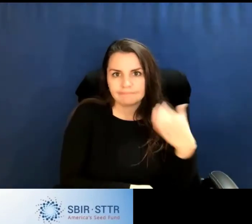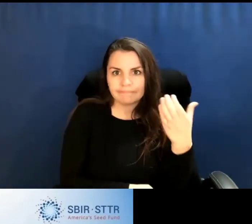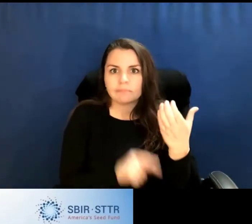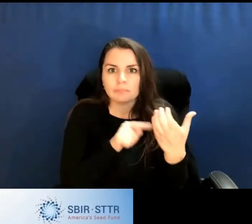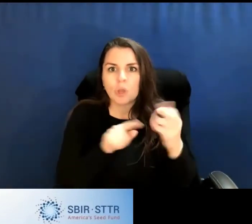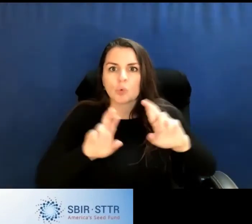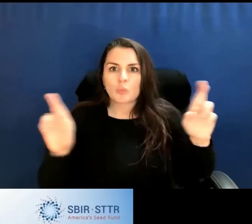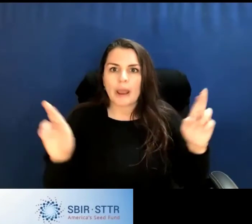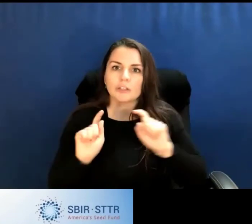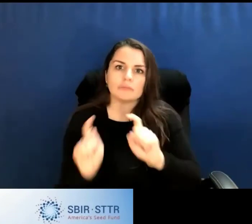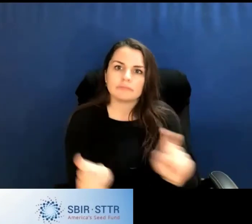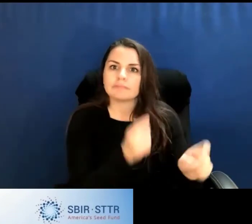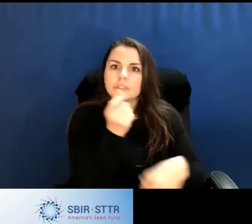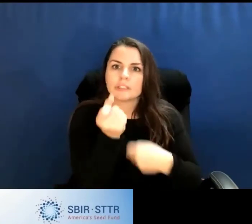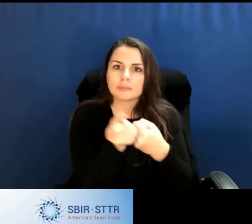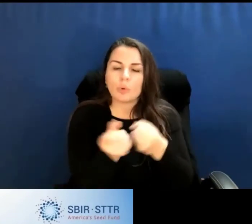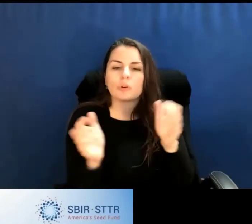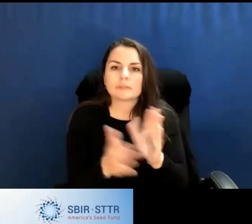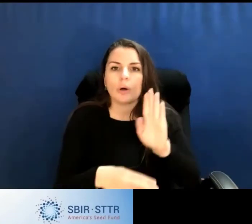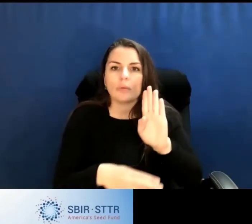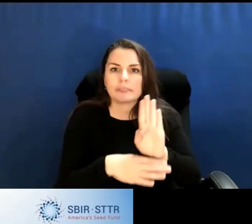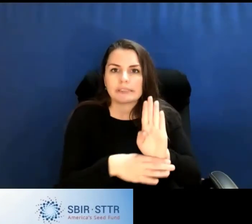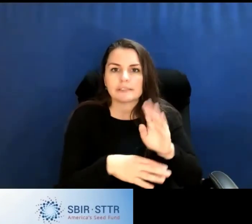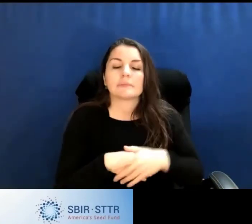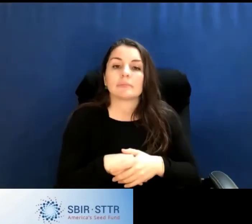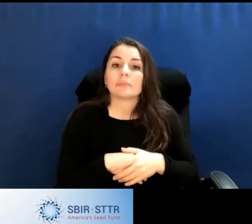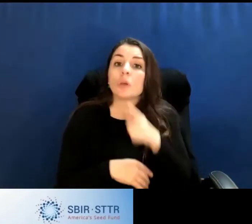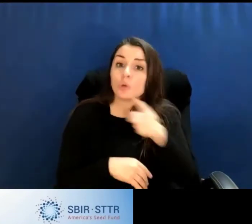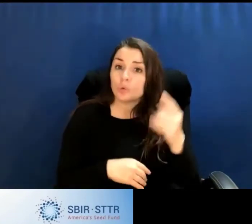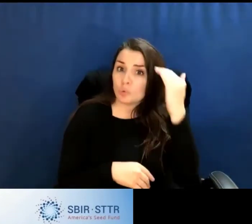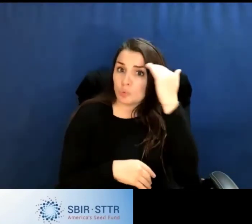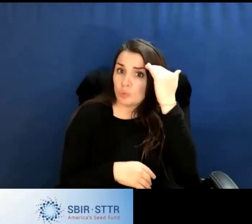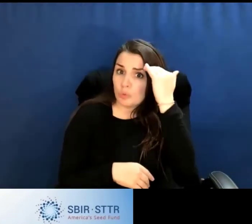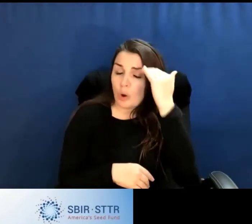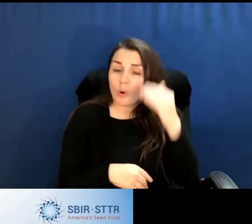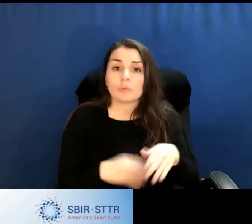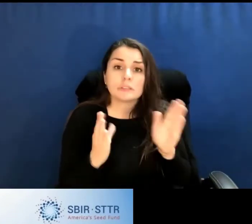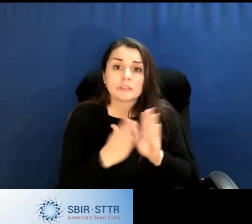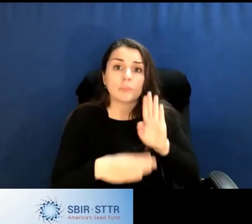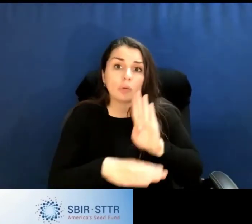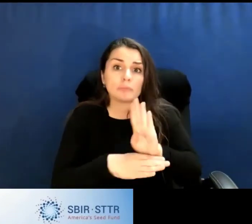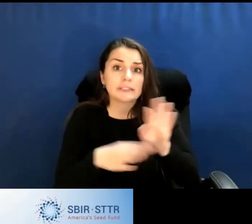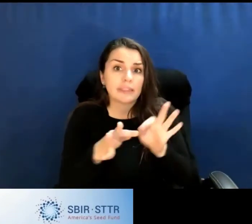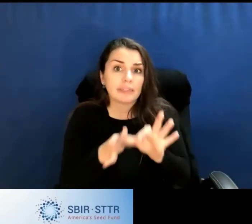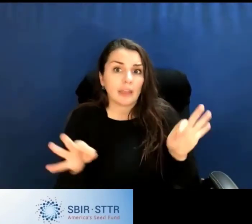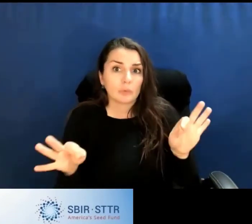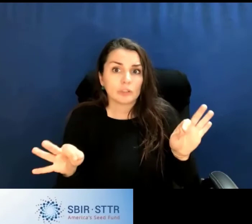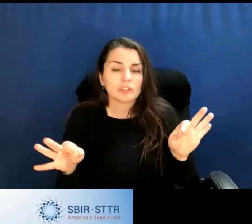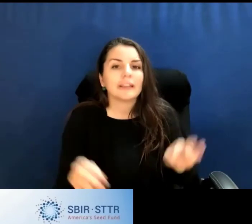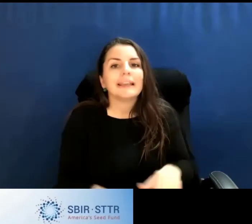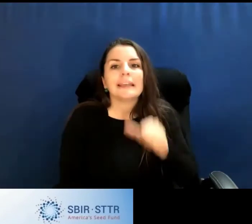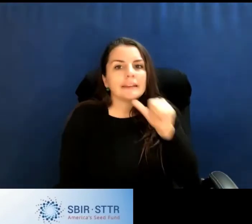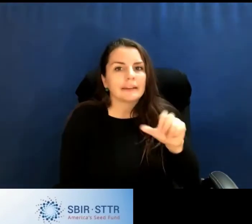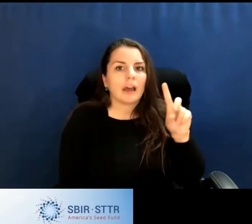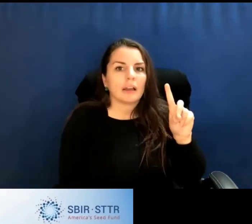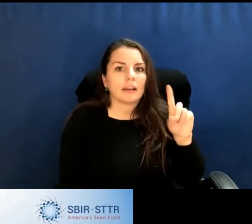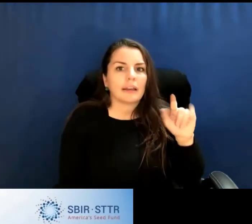And for those how are familiar with small business language, this is nondiluted funding, so what does that mean?